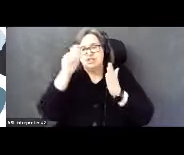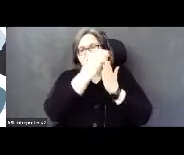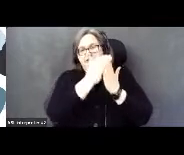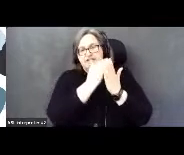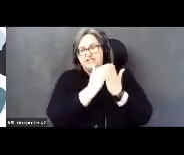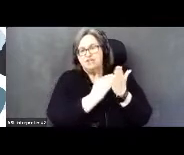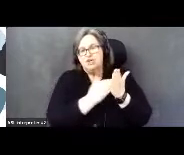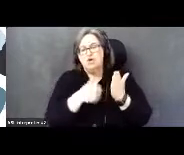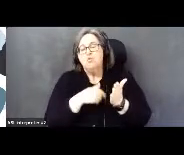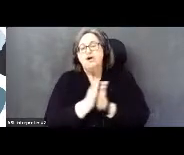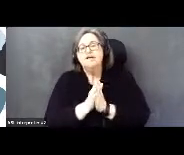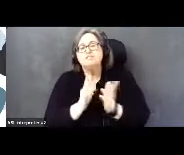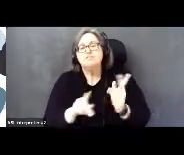are asking folks about what's it going